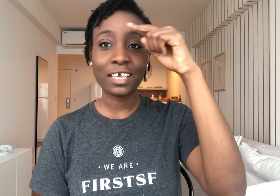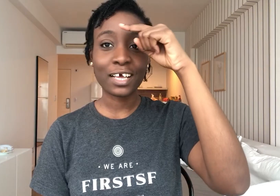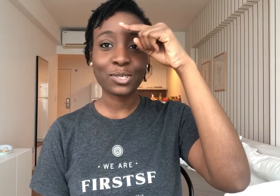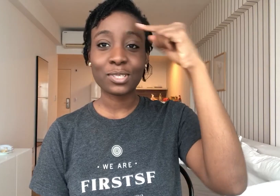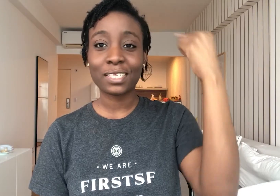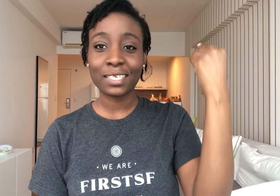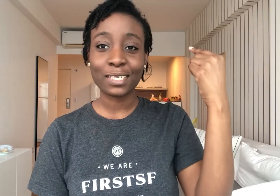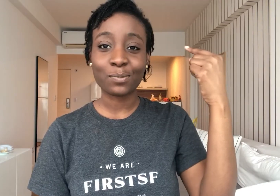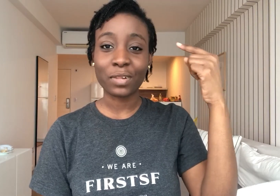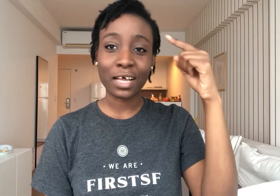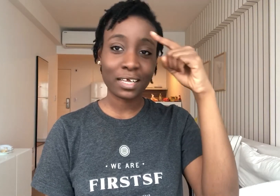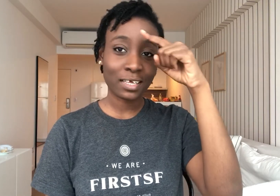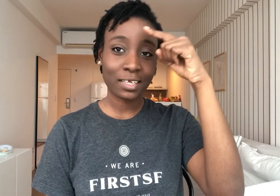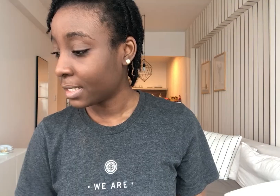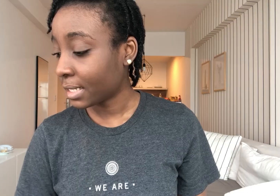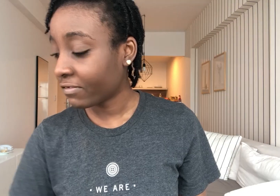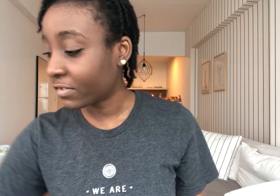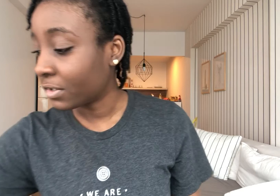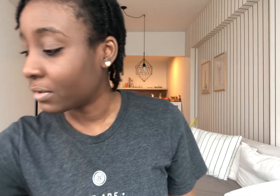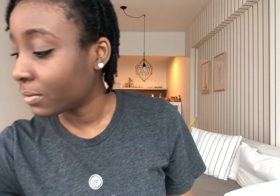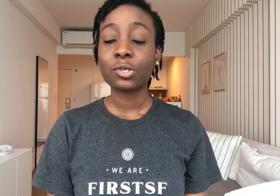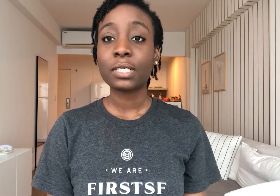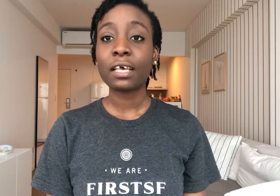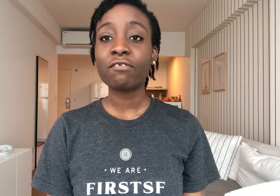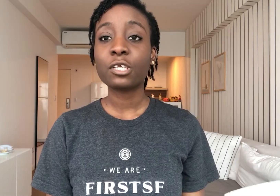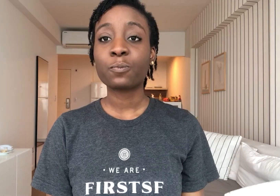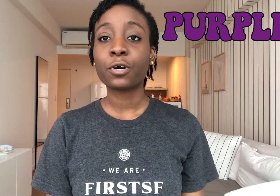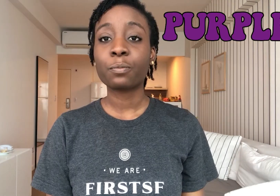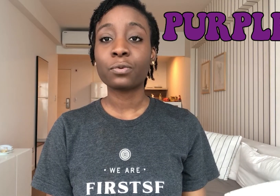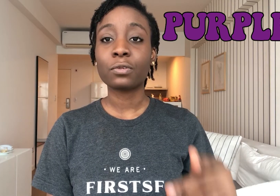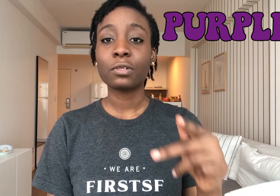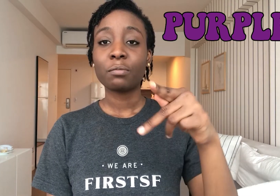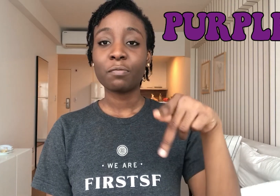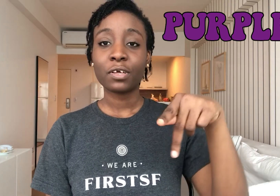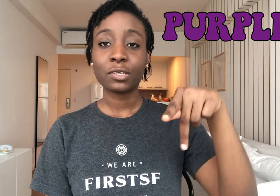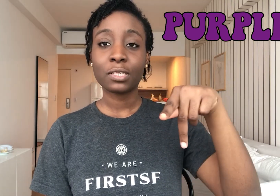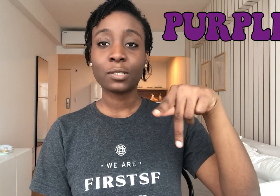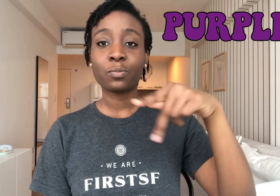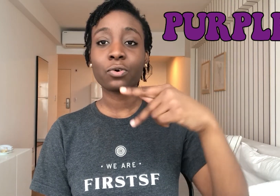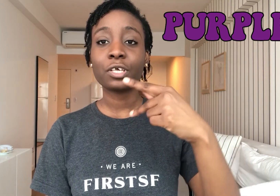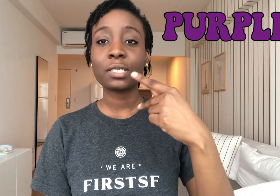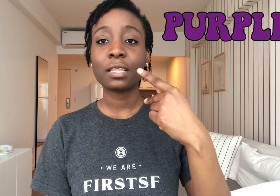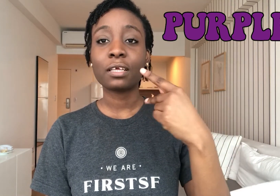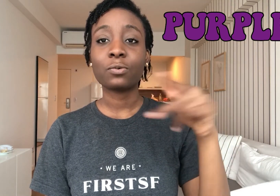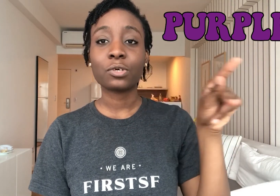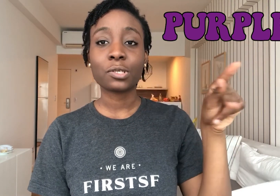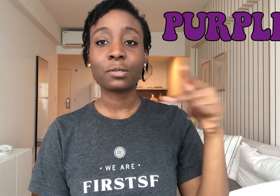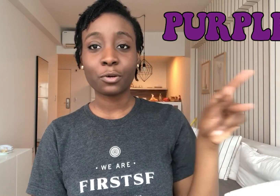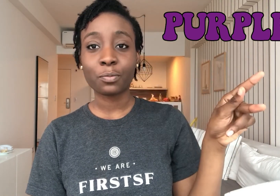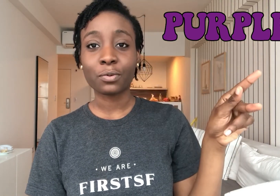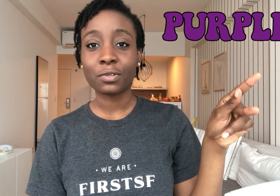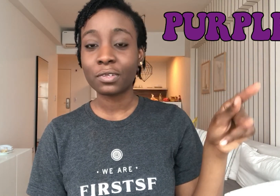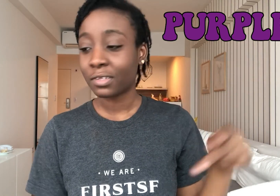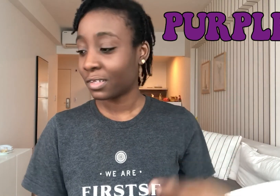Yeah, so this is black. Seven, so seven is purple. I remember I said this is point and then it was purple.